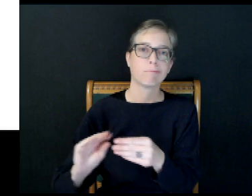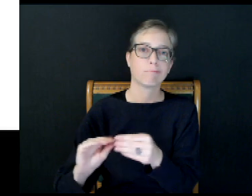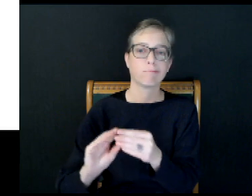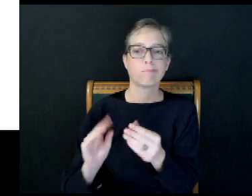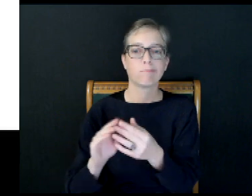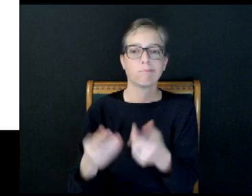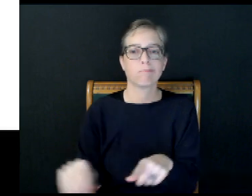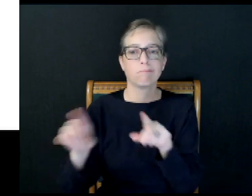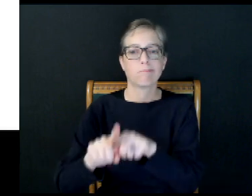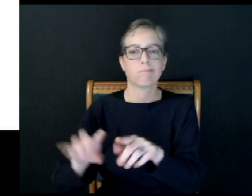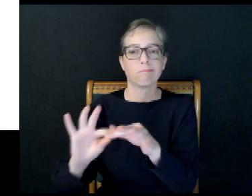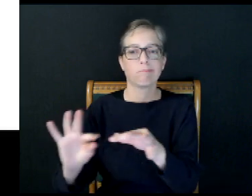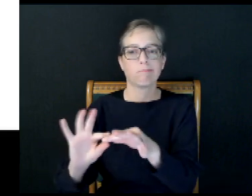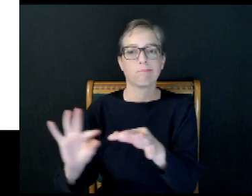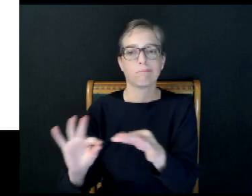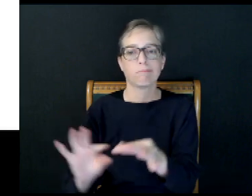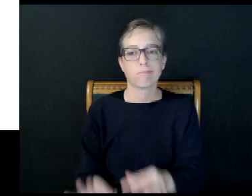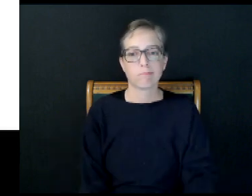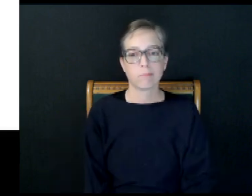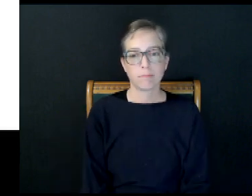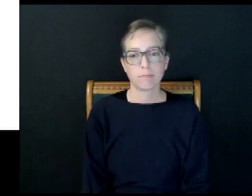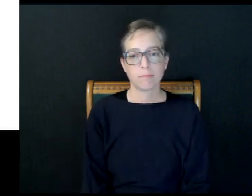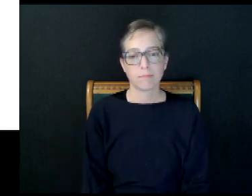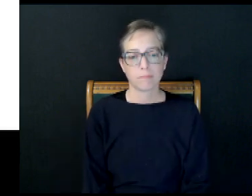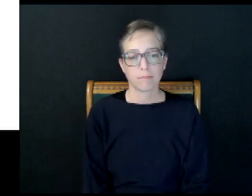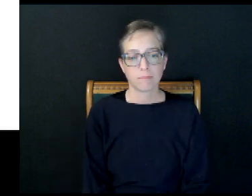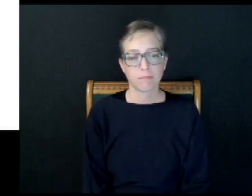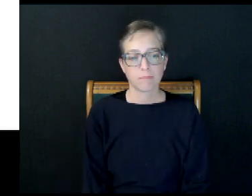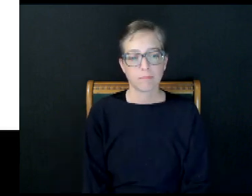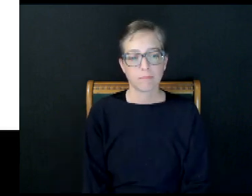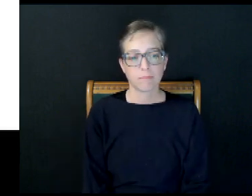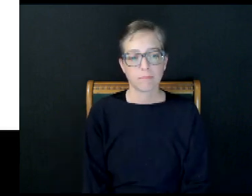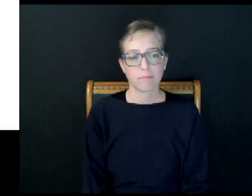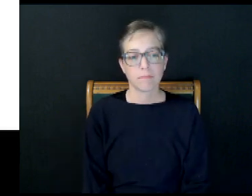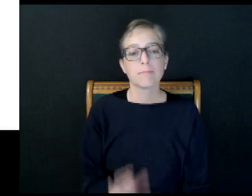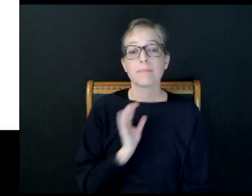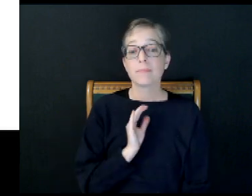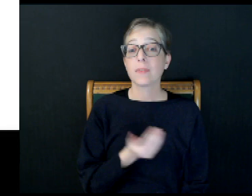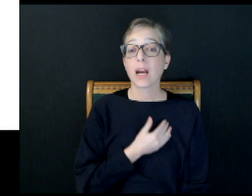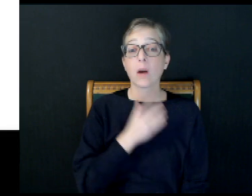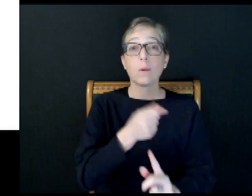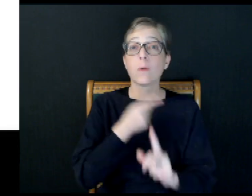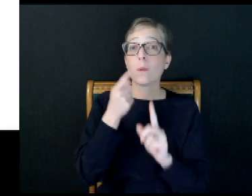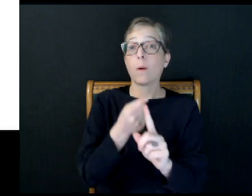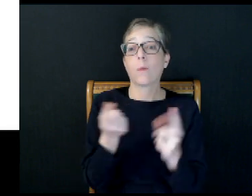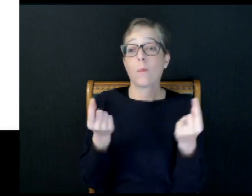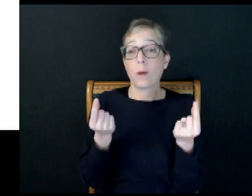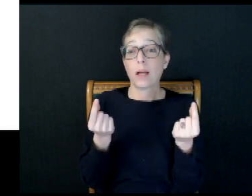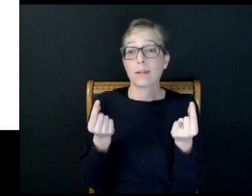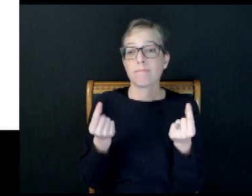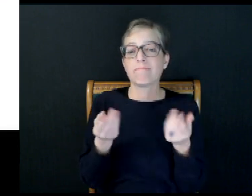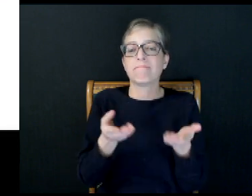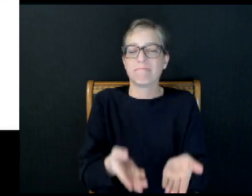Our goal within the Community Living Equity Center is to address gaps in knowledge about inequities in